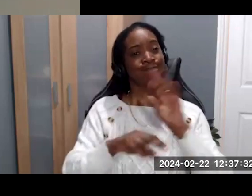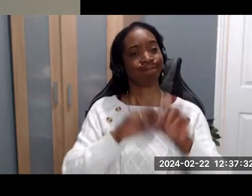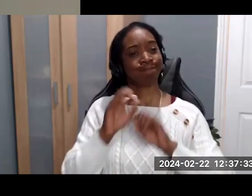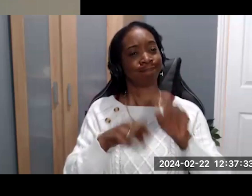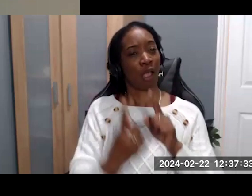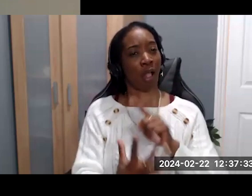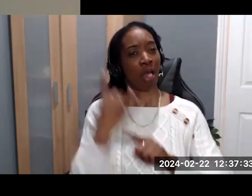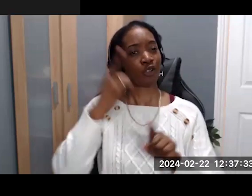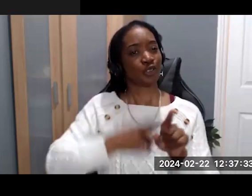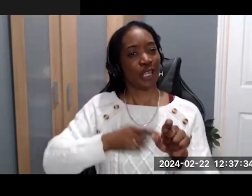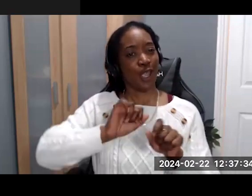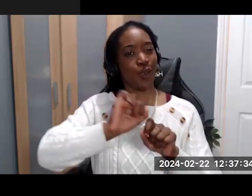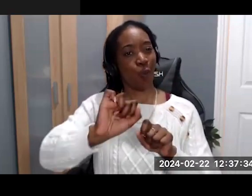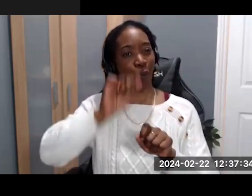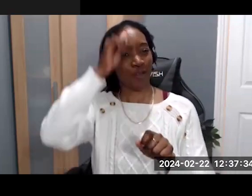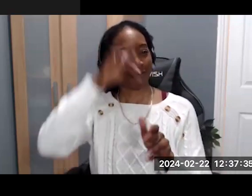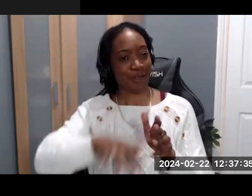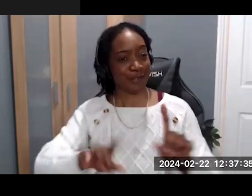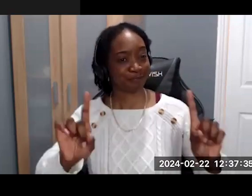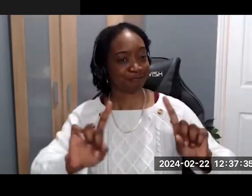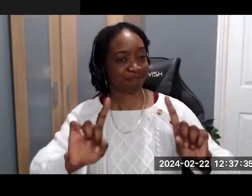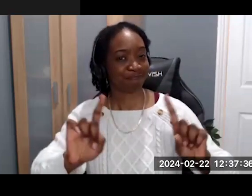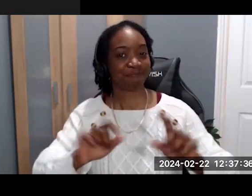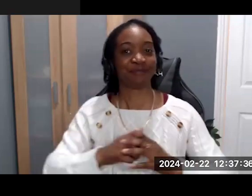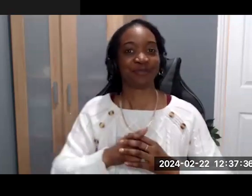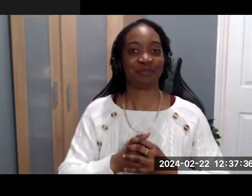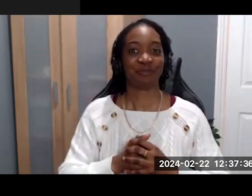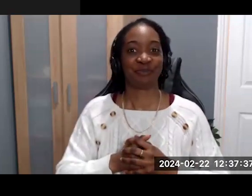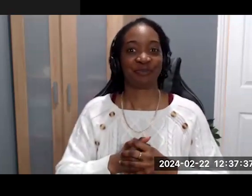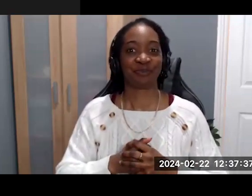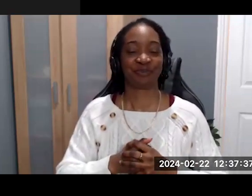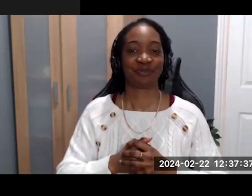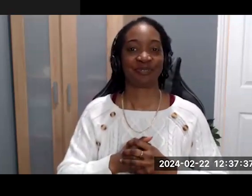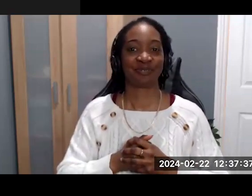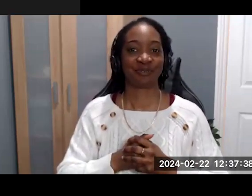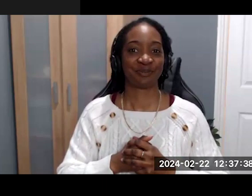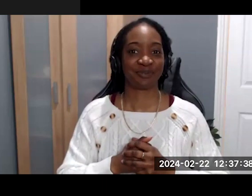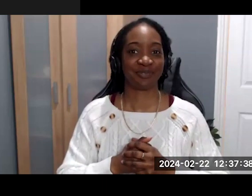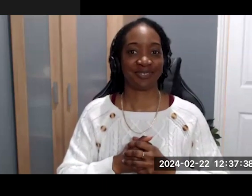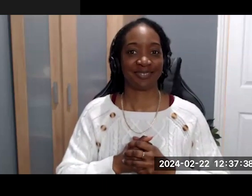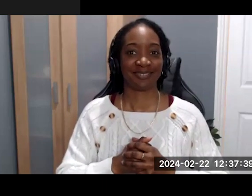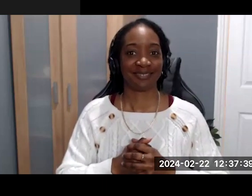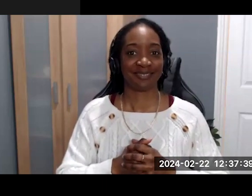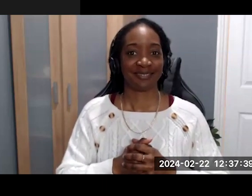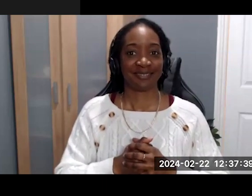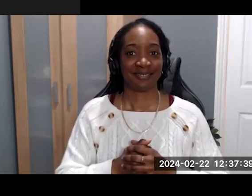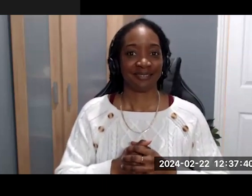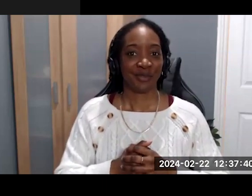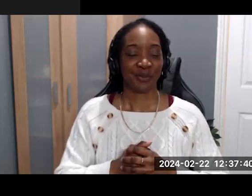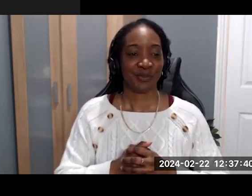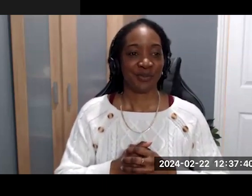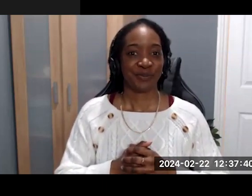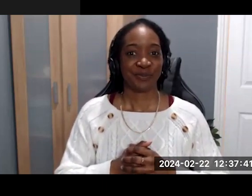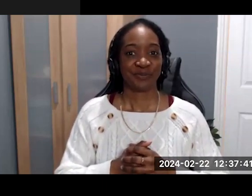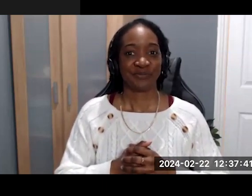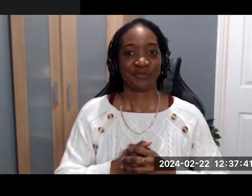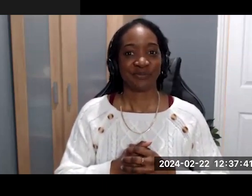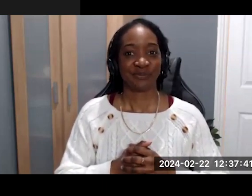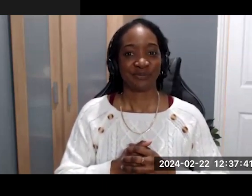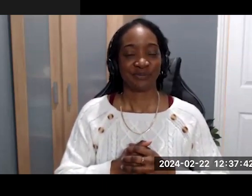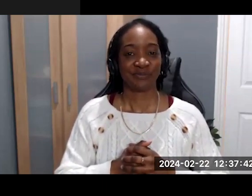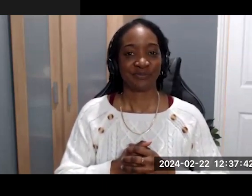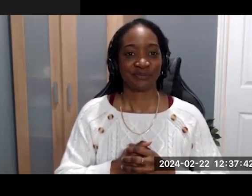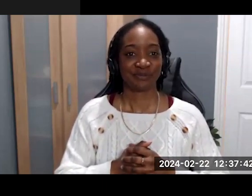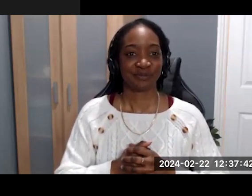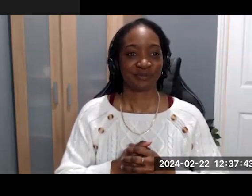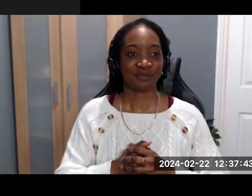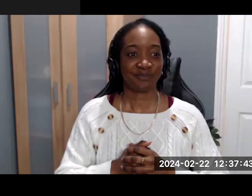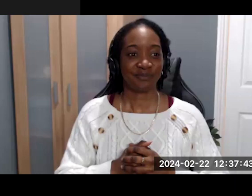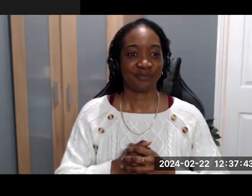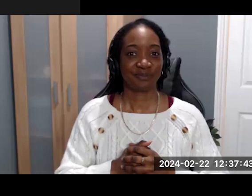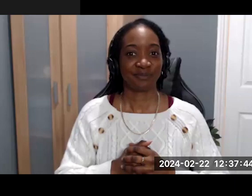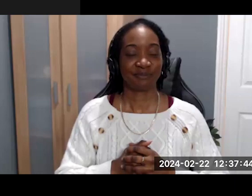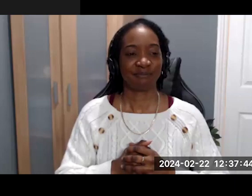you the microphone is